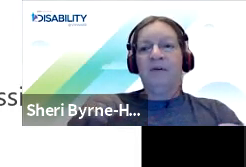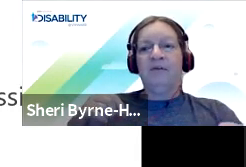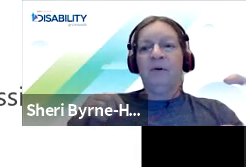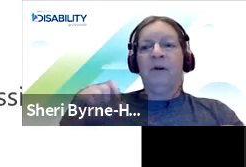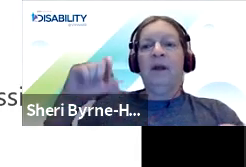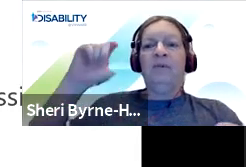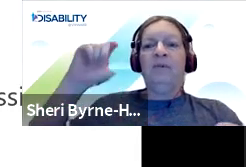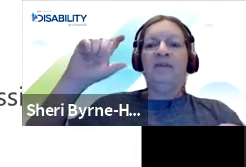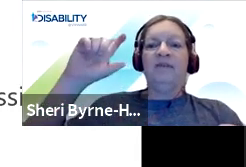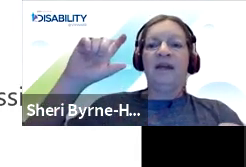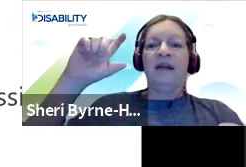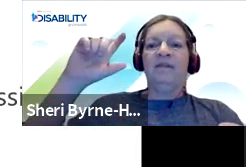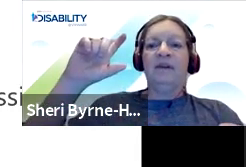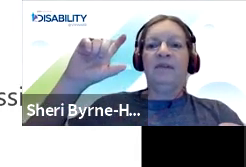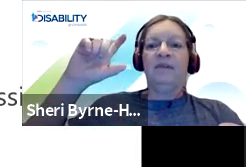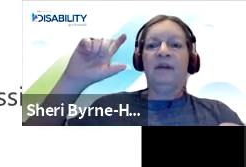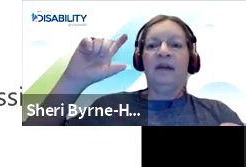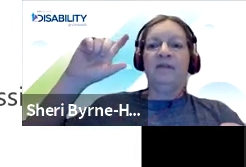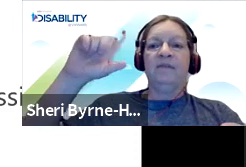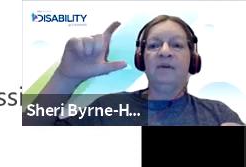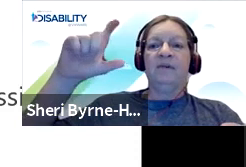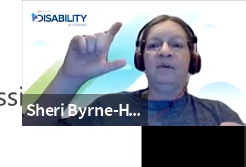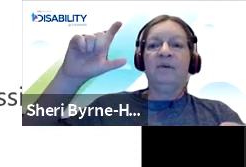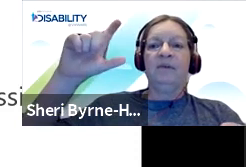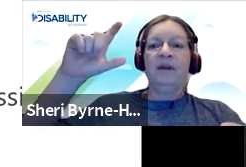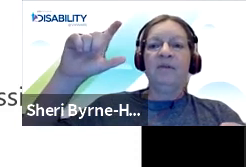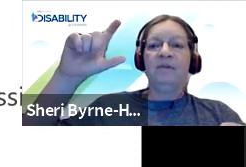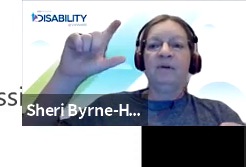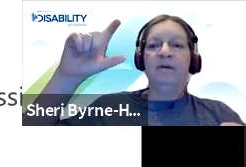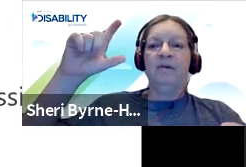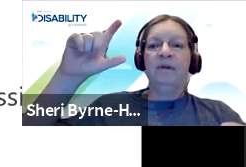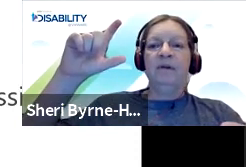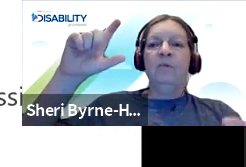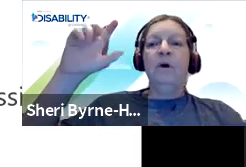ADA well VA tors. -- well VA tors.